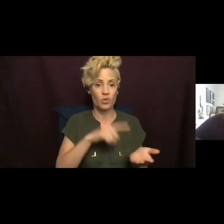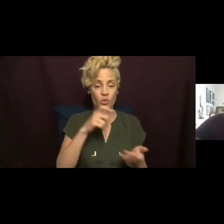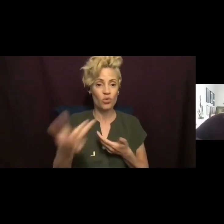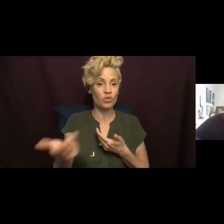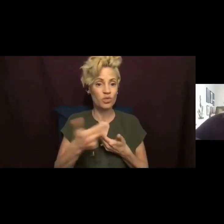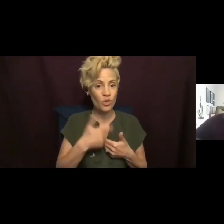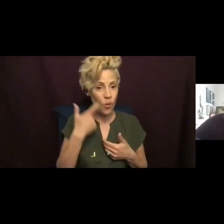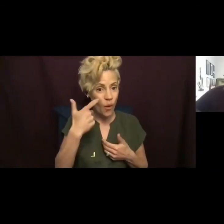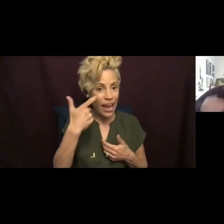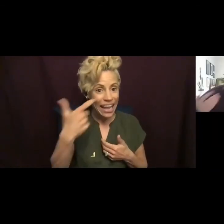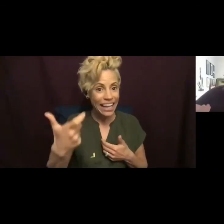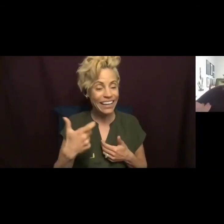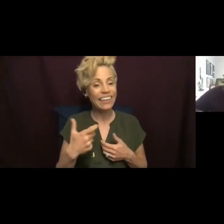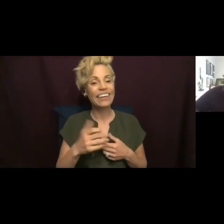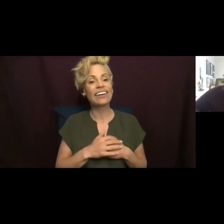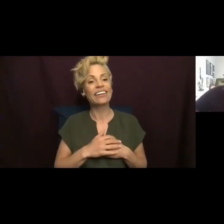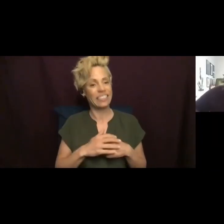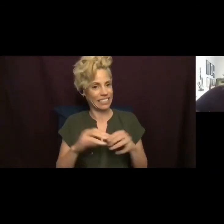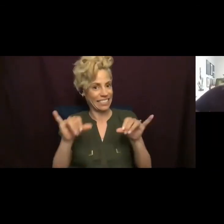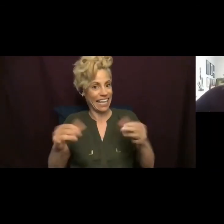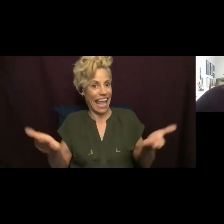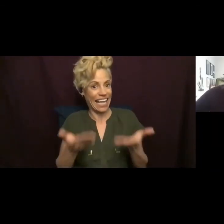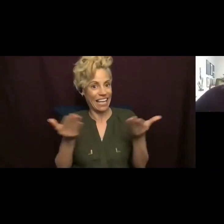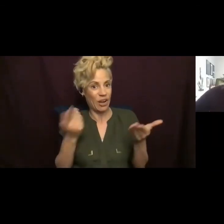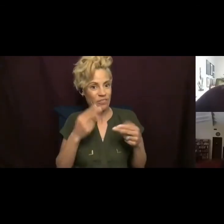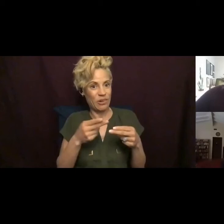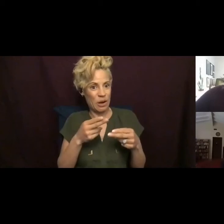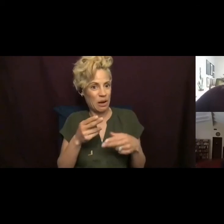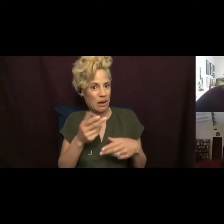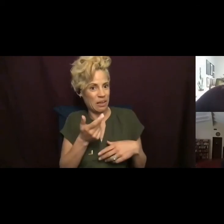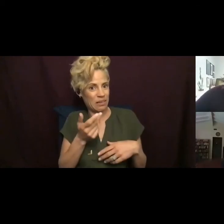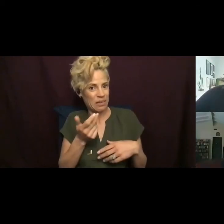because we're going to be opening up for some questions. Thank you, all.